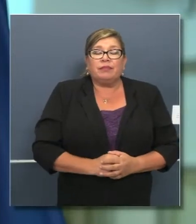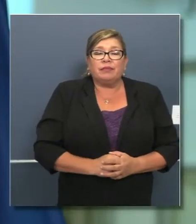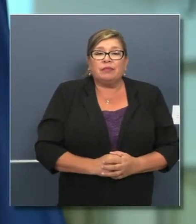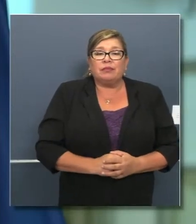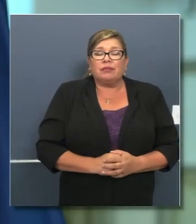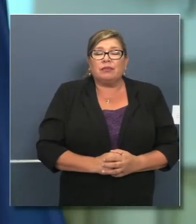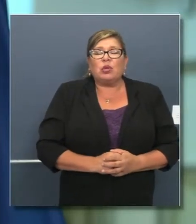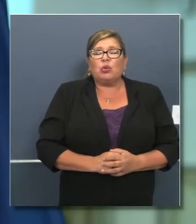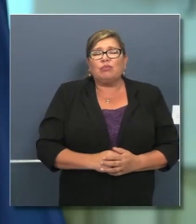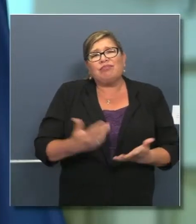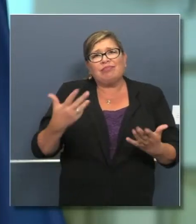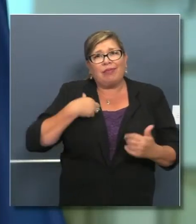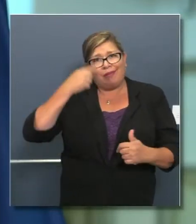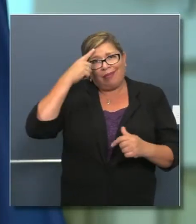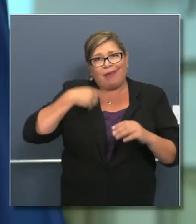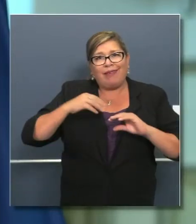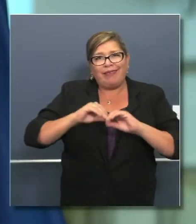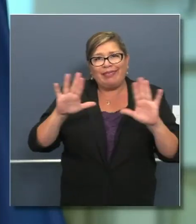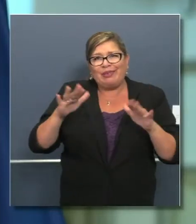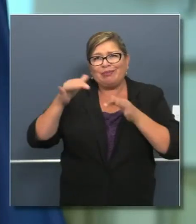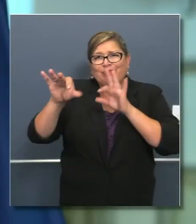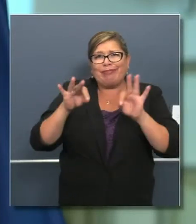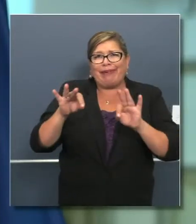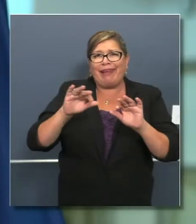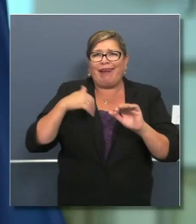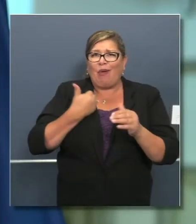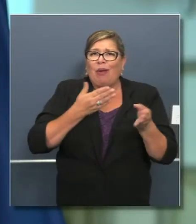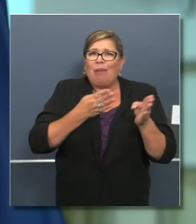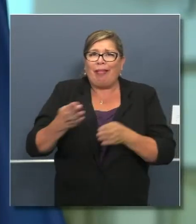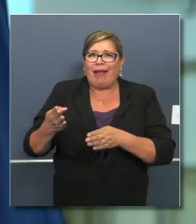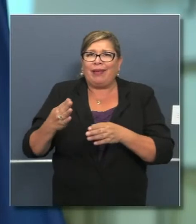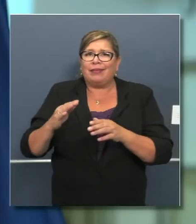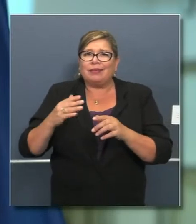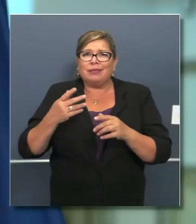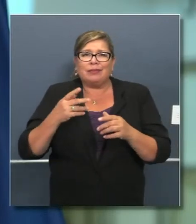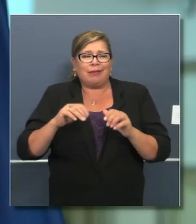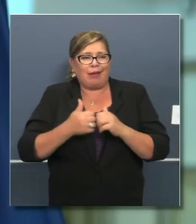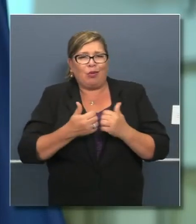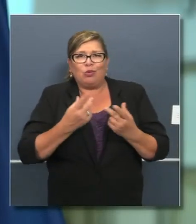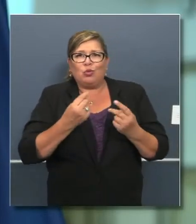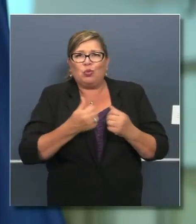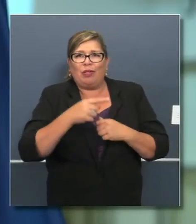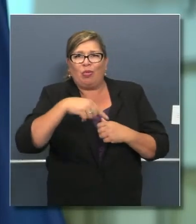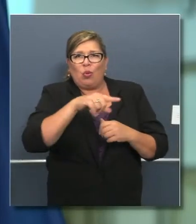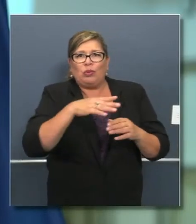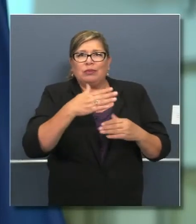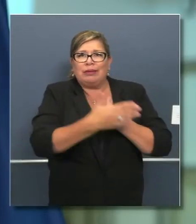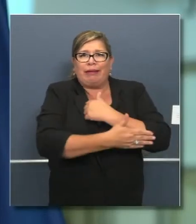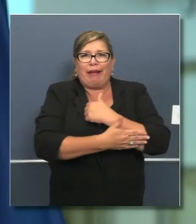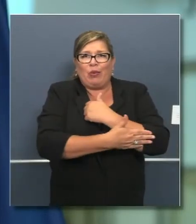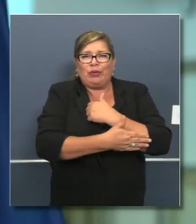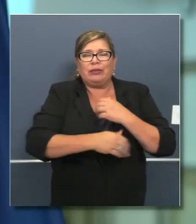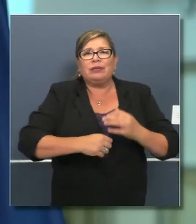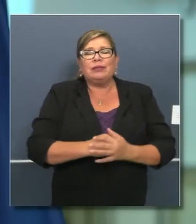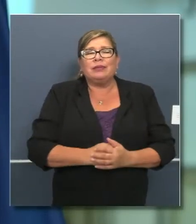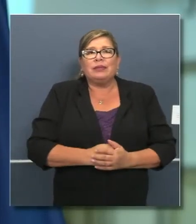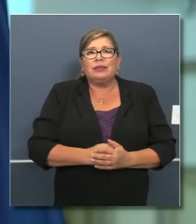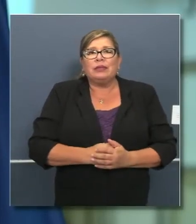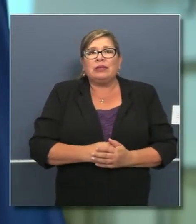we want to engage those counties you saw just two days ago and I'll I'll update you on a consistent